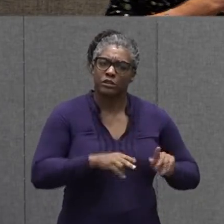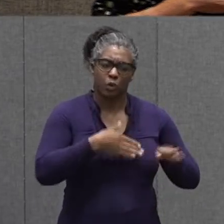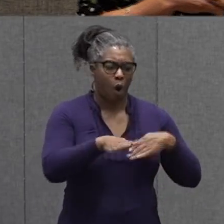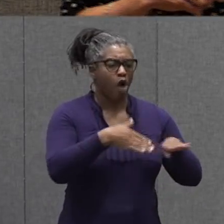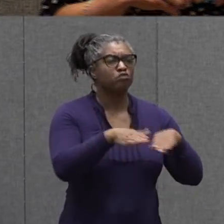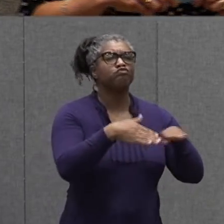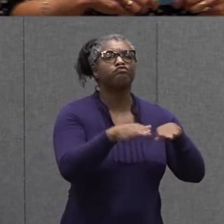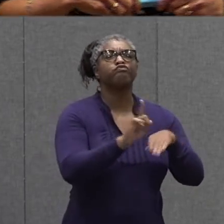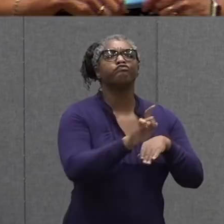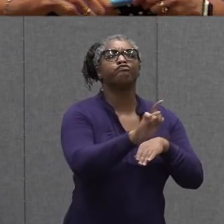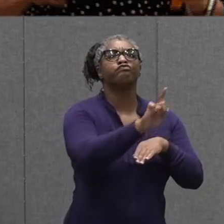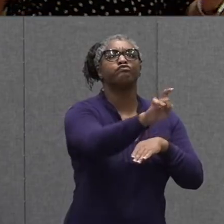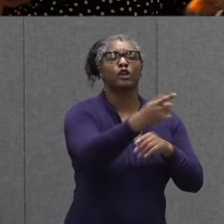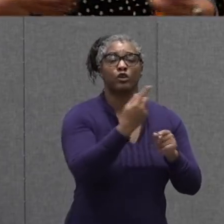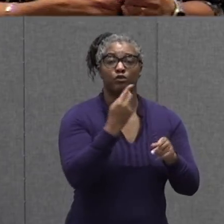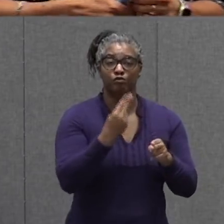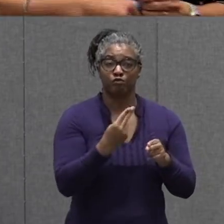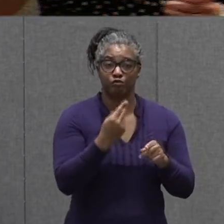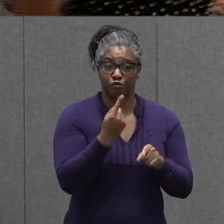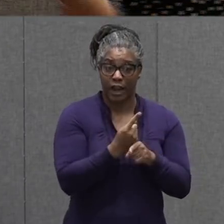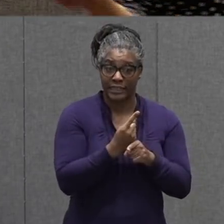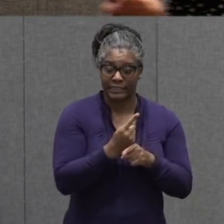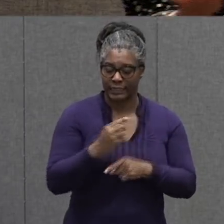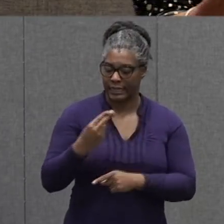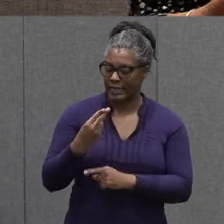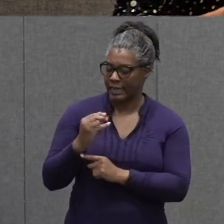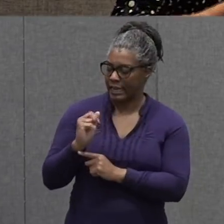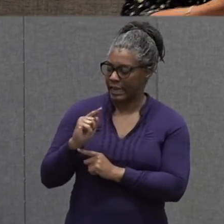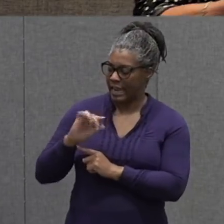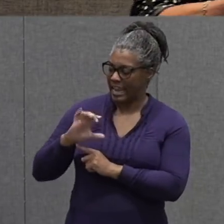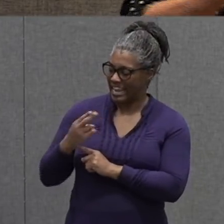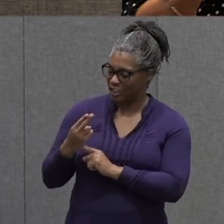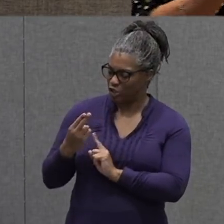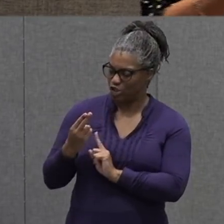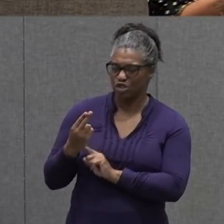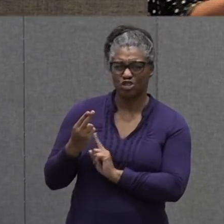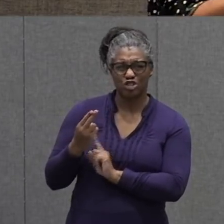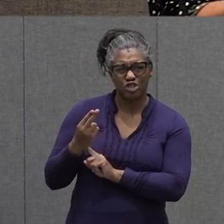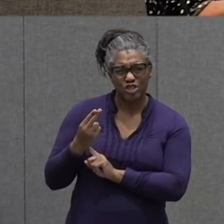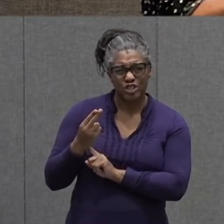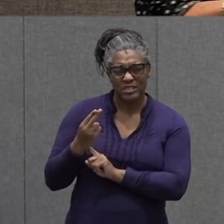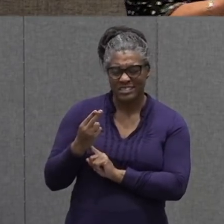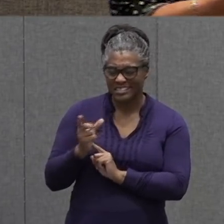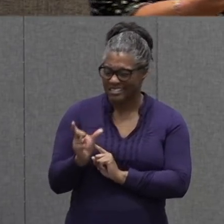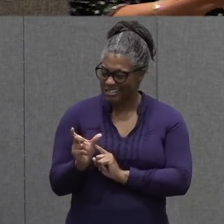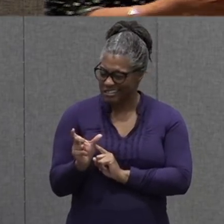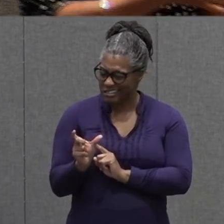If I see somebody driving a big truck and they have a trailer on the back, how is that trailer hooked on?